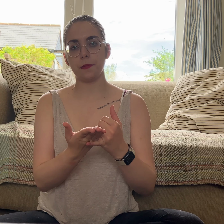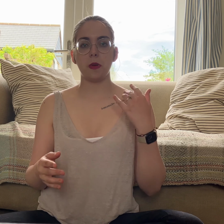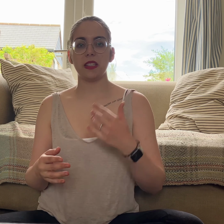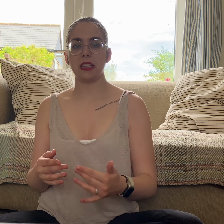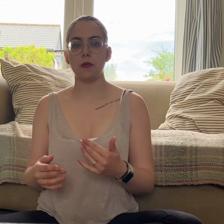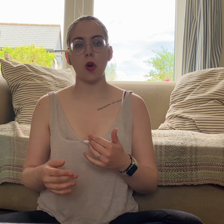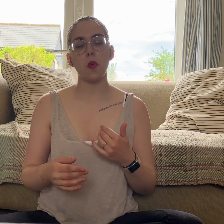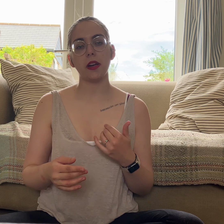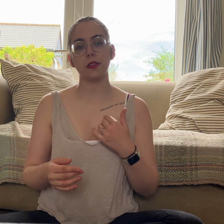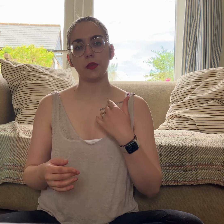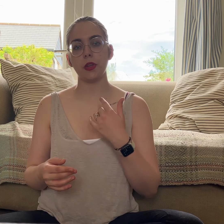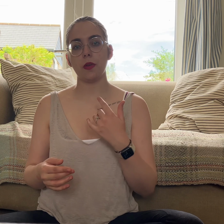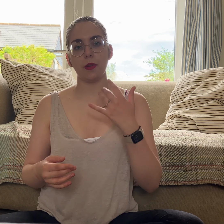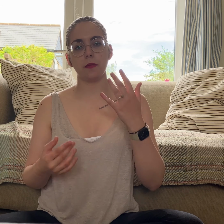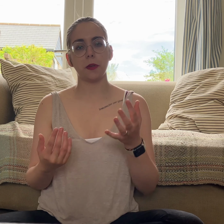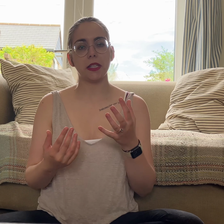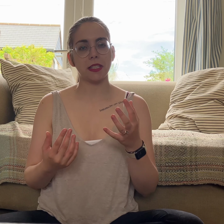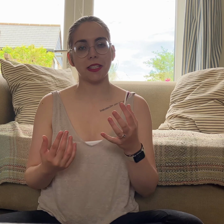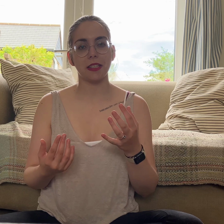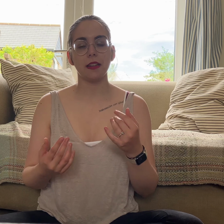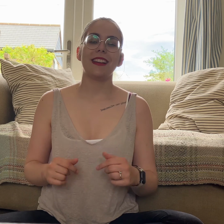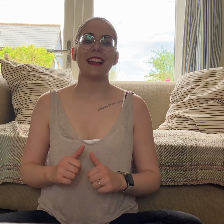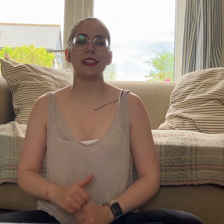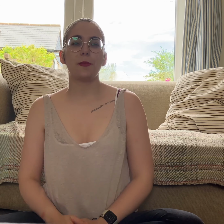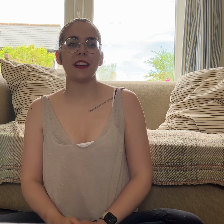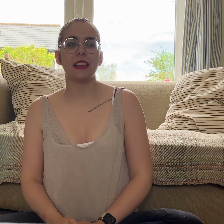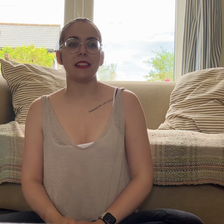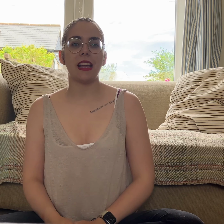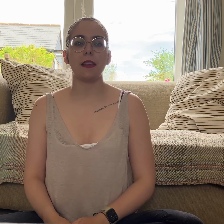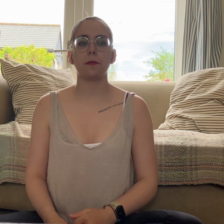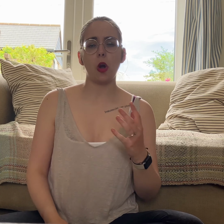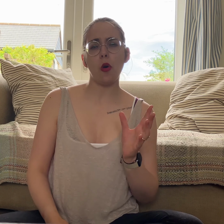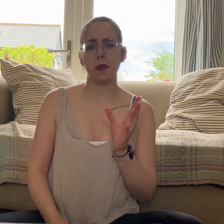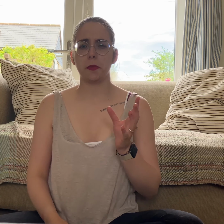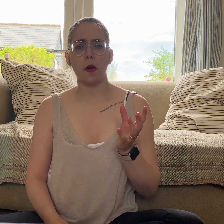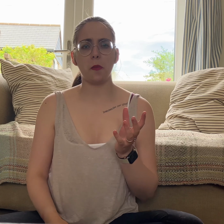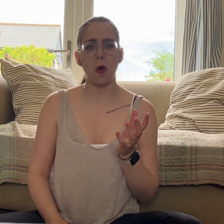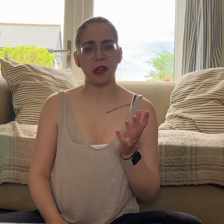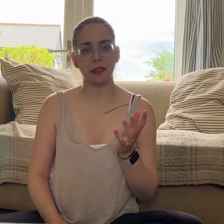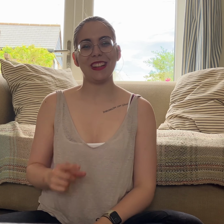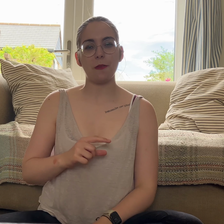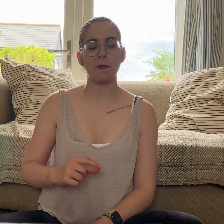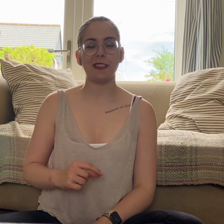But see what works for your wrists. Let's practice that chorus part 1 all in one.